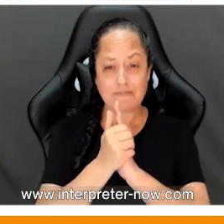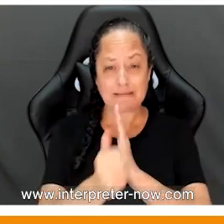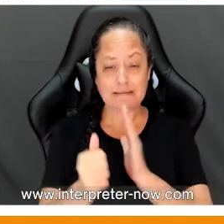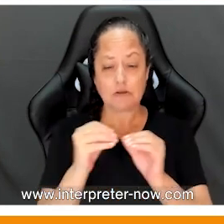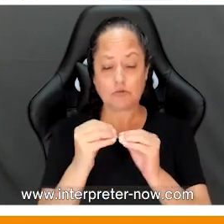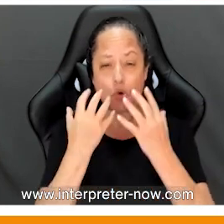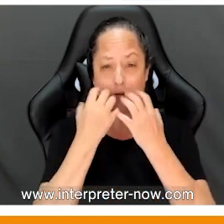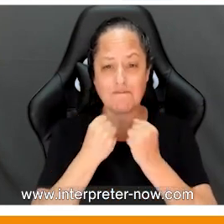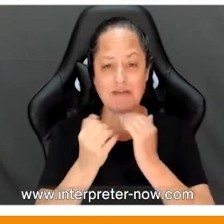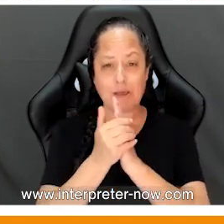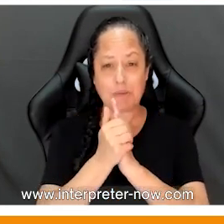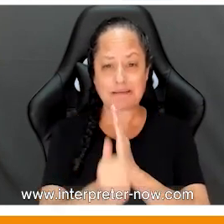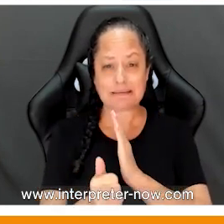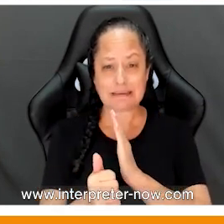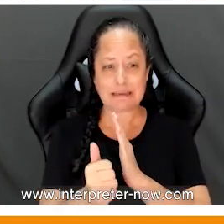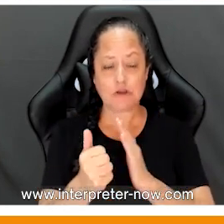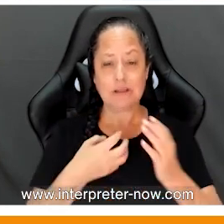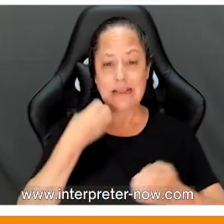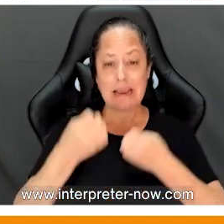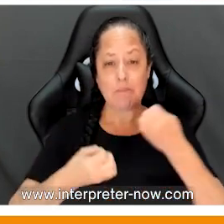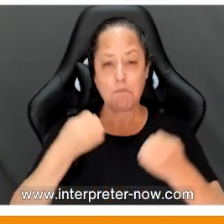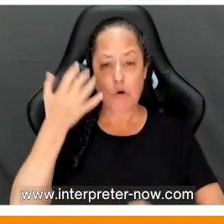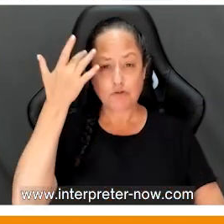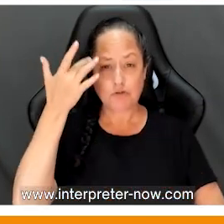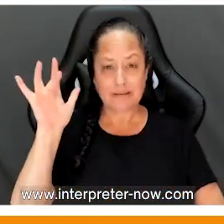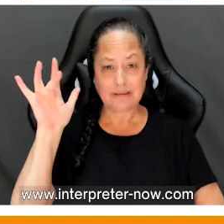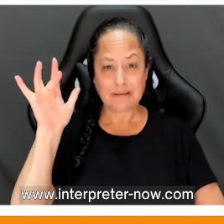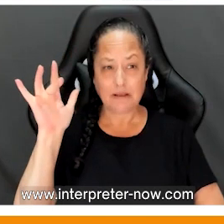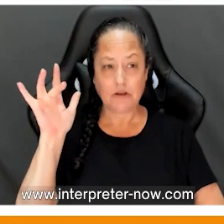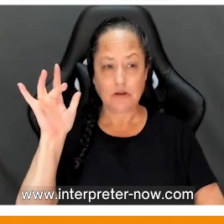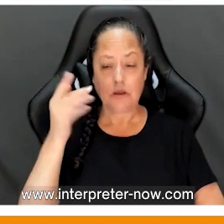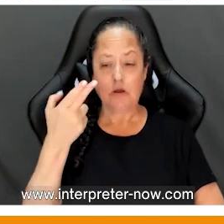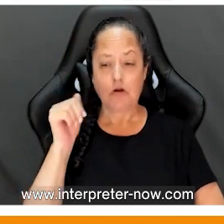Harvard Business Review recently put out a study and said, 90% of what sets high-performers